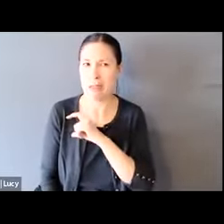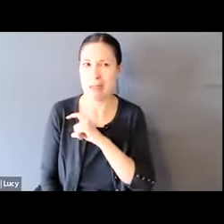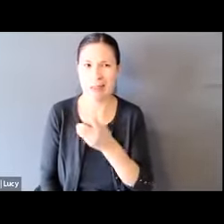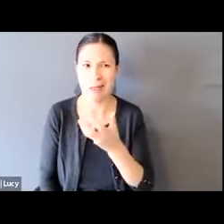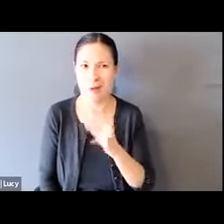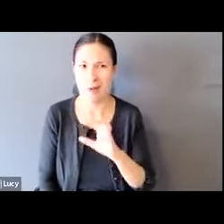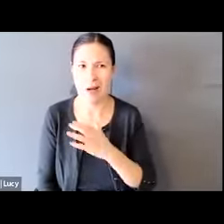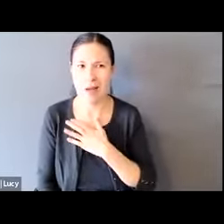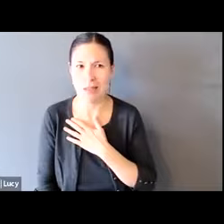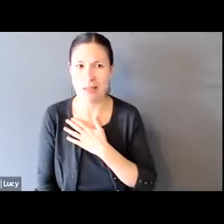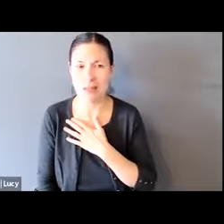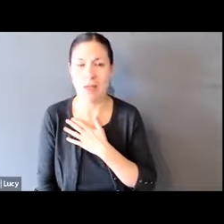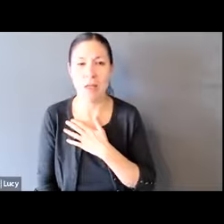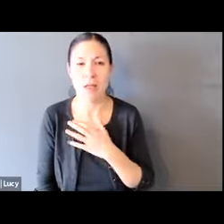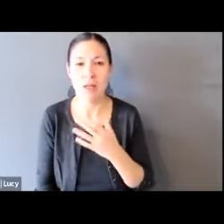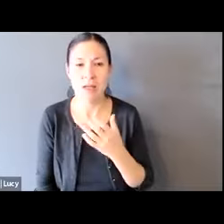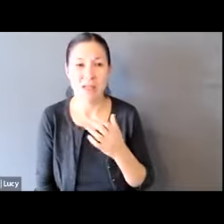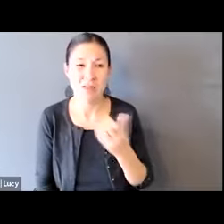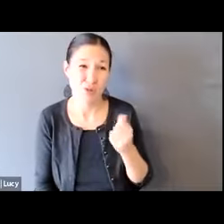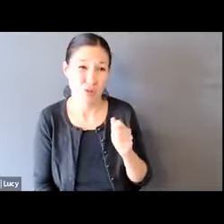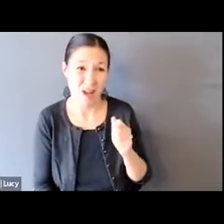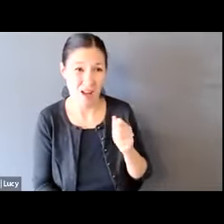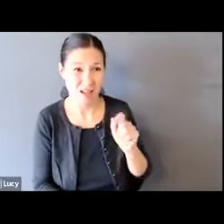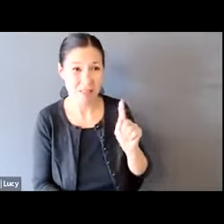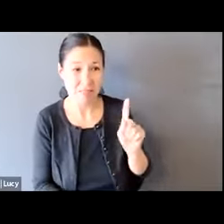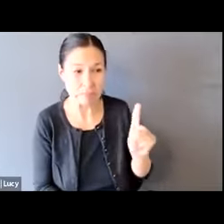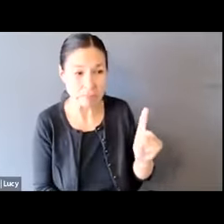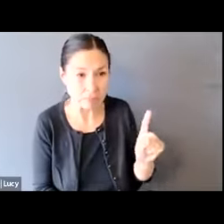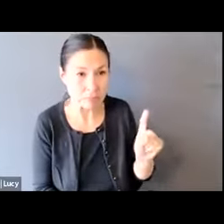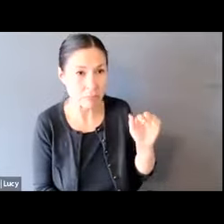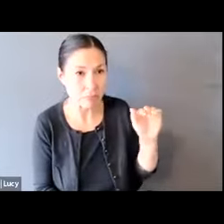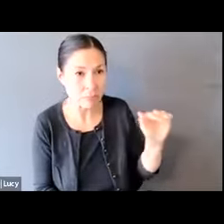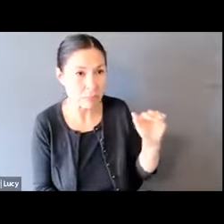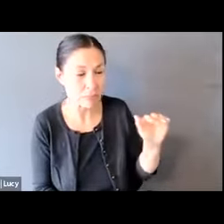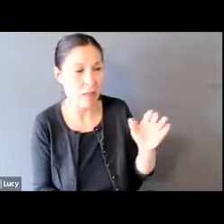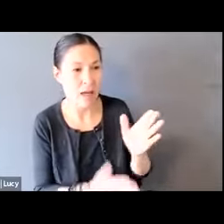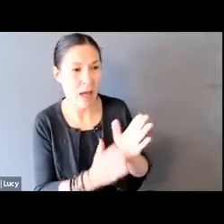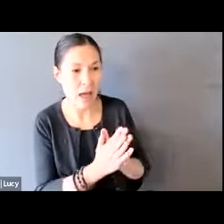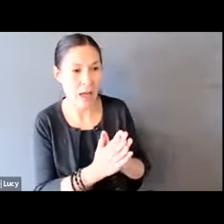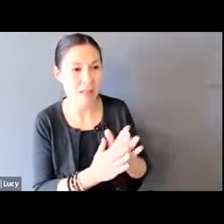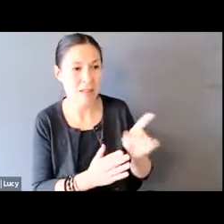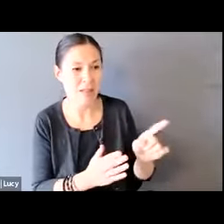gently remind them to keep 6 feet distancing.